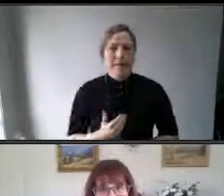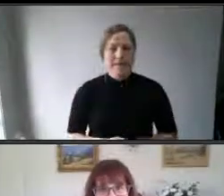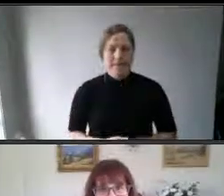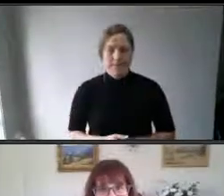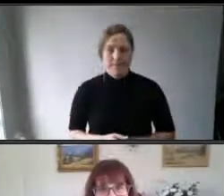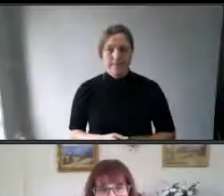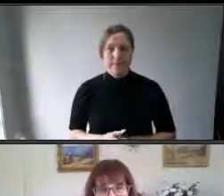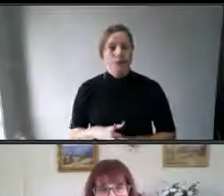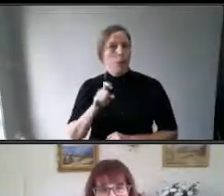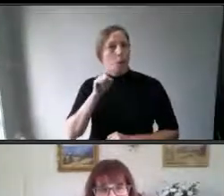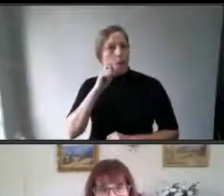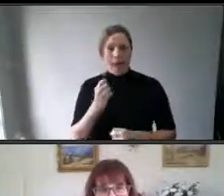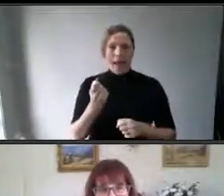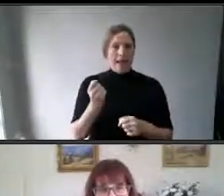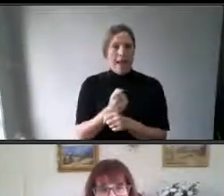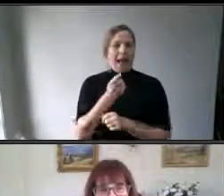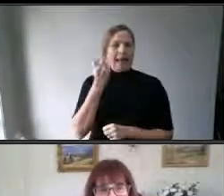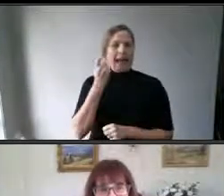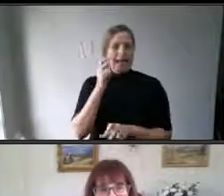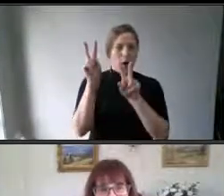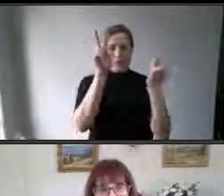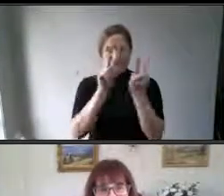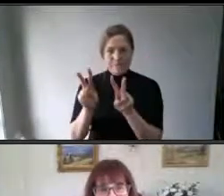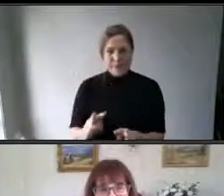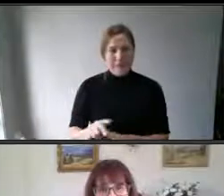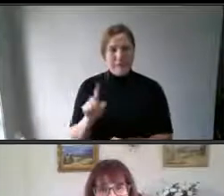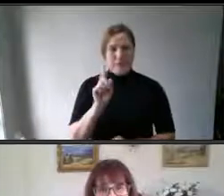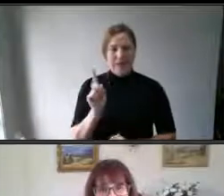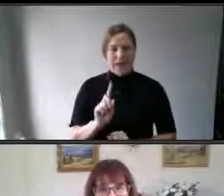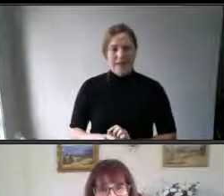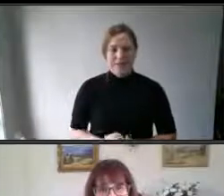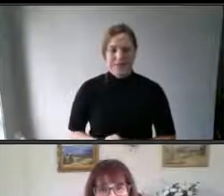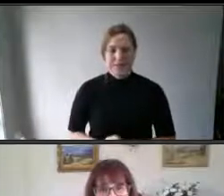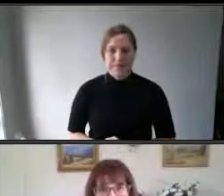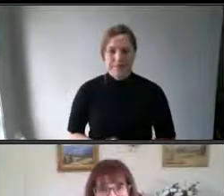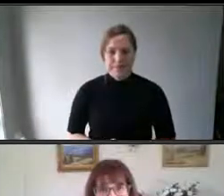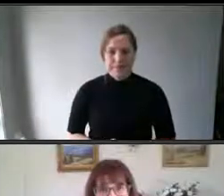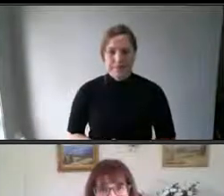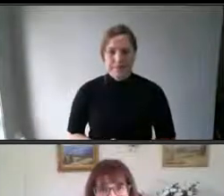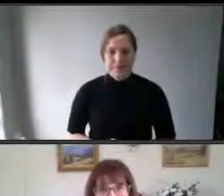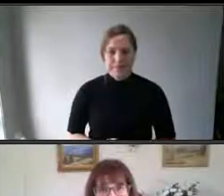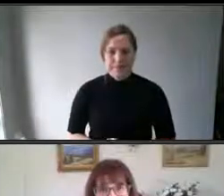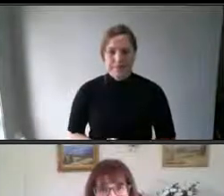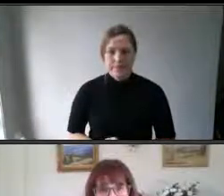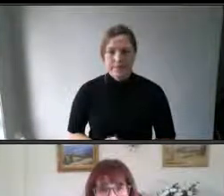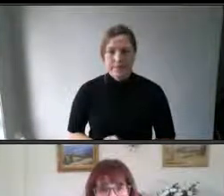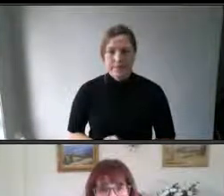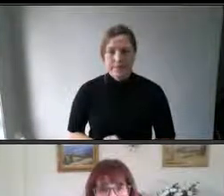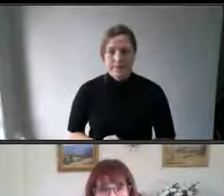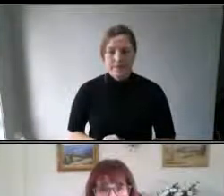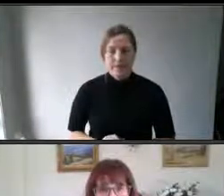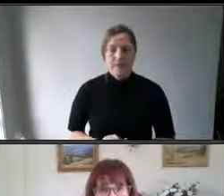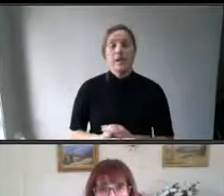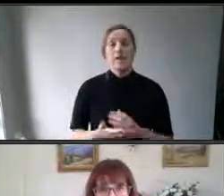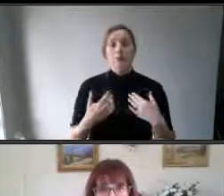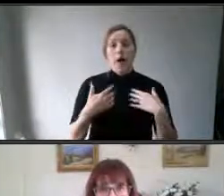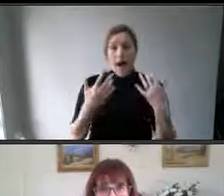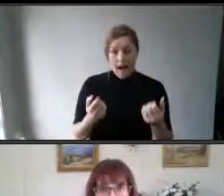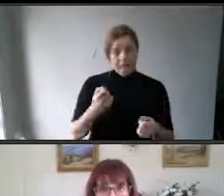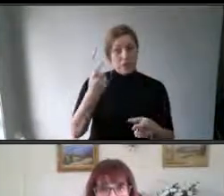focus on um on our presenters today uh and we do have uh the chat box happening on the right hand